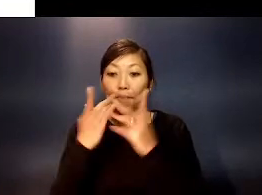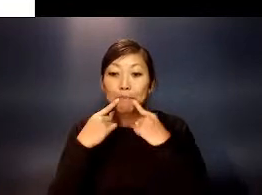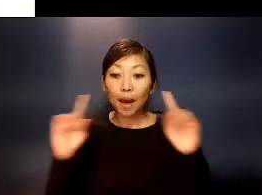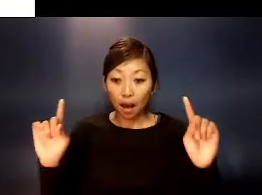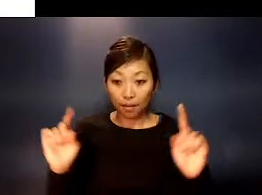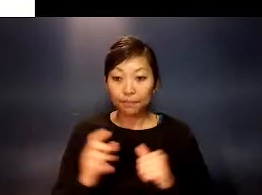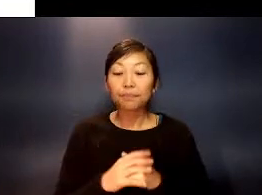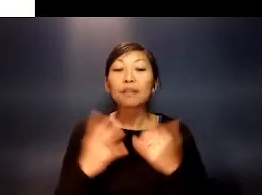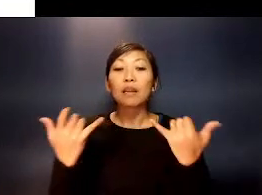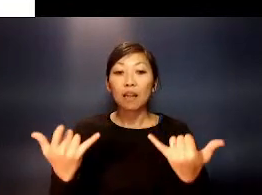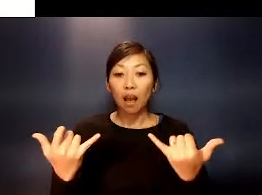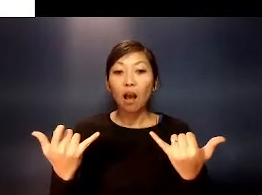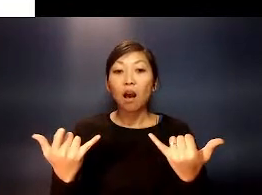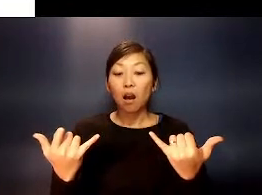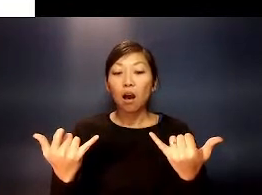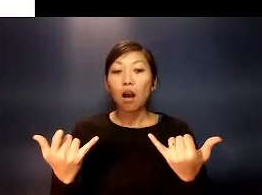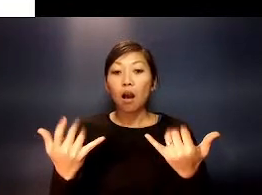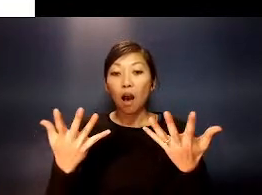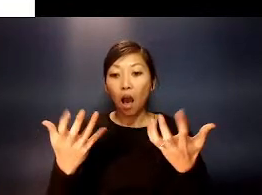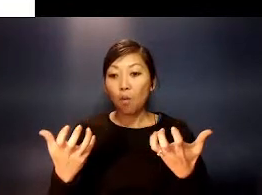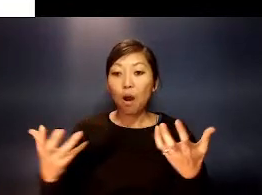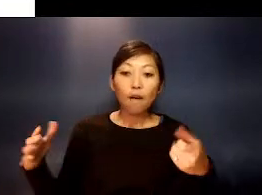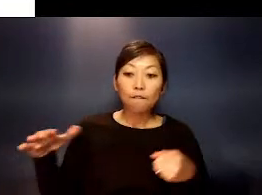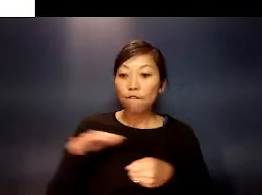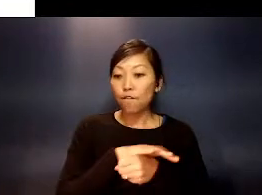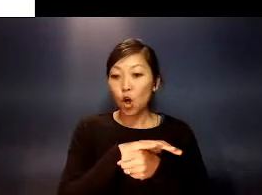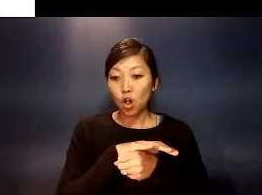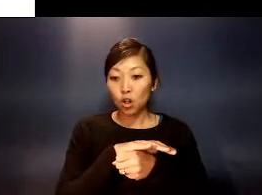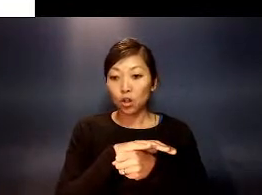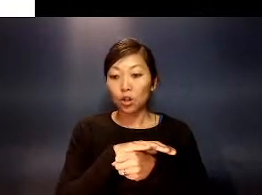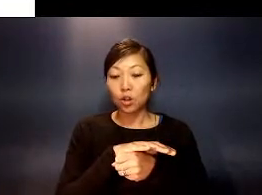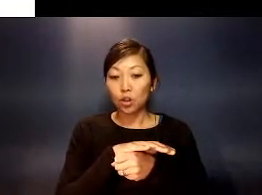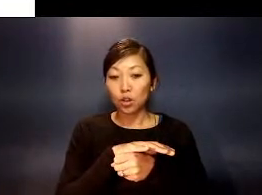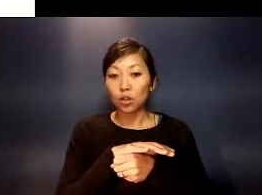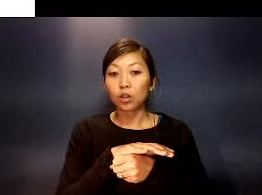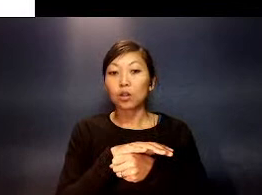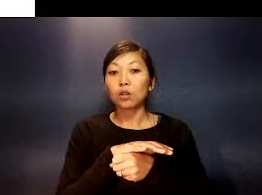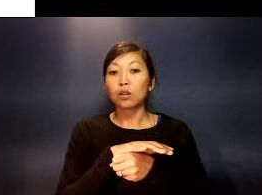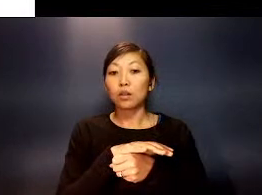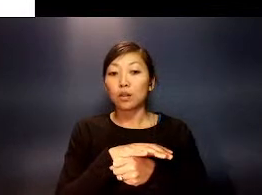RESPONSE TEAM ITSELF. I'M GOING TO KEEP WORKING ON WITH THE MAYOR AND MY